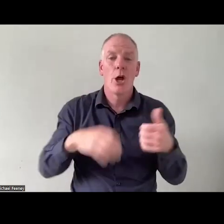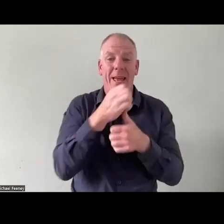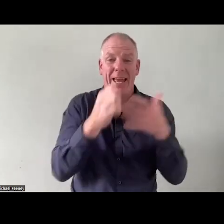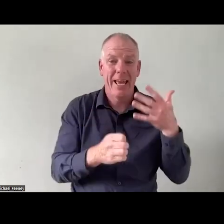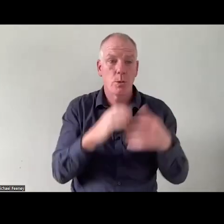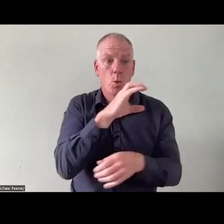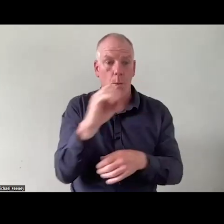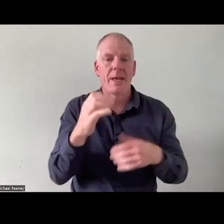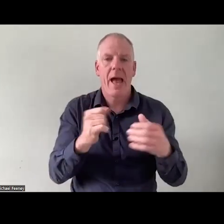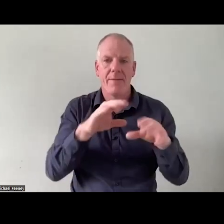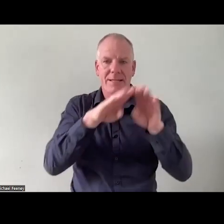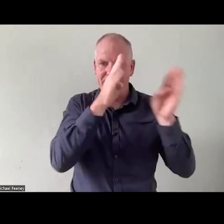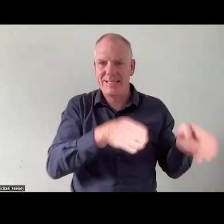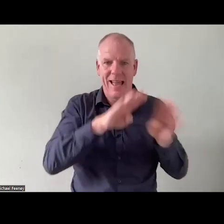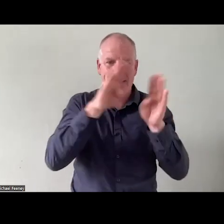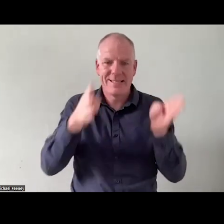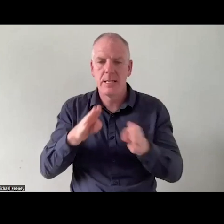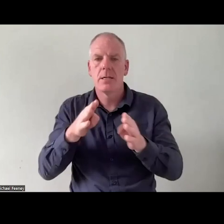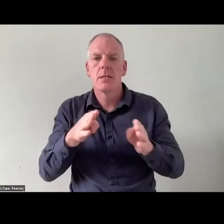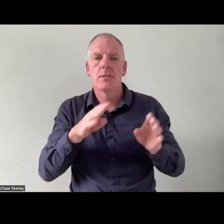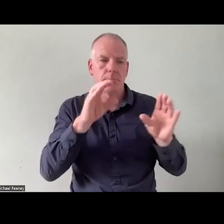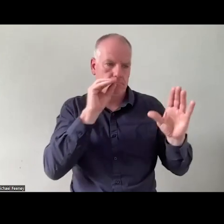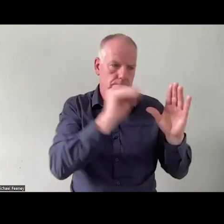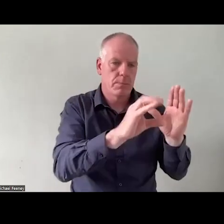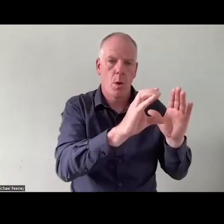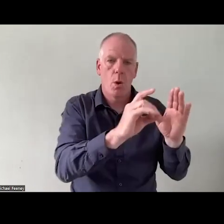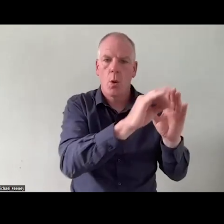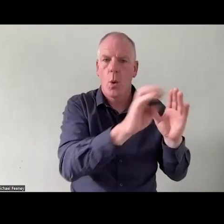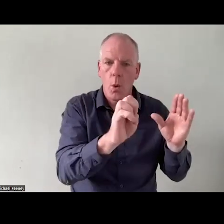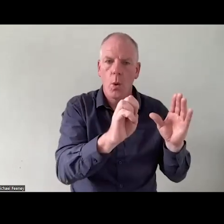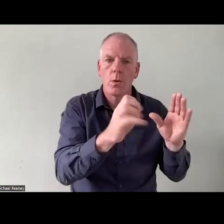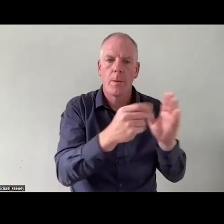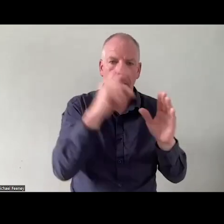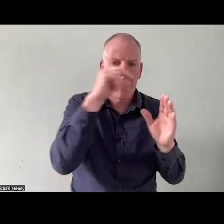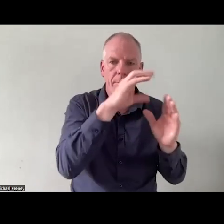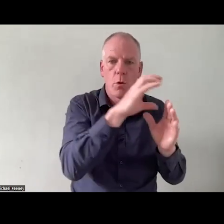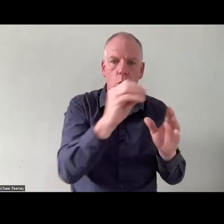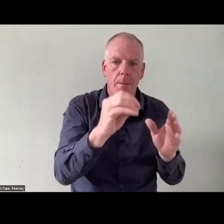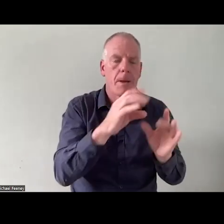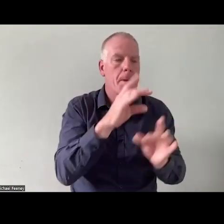And just even by placing those codes with the name of that company, it completely changed that experience